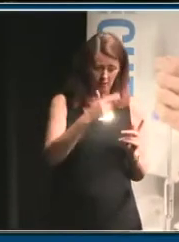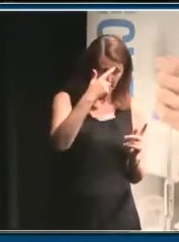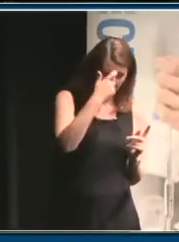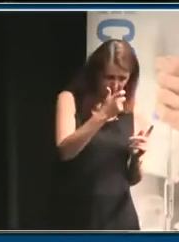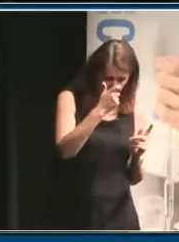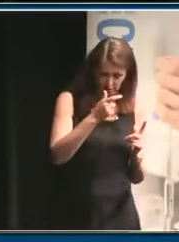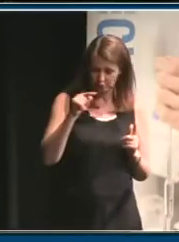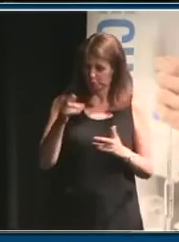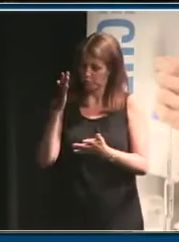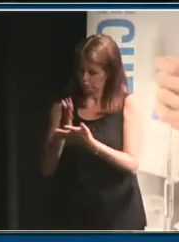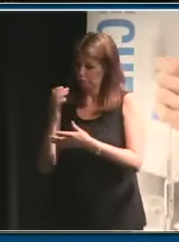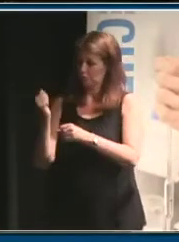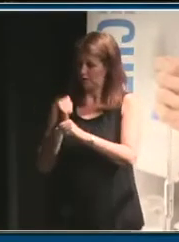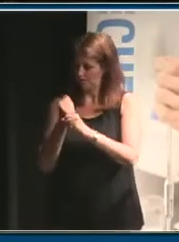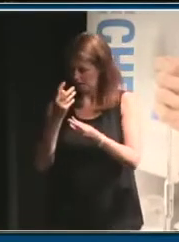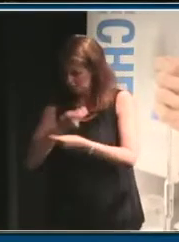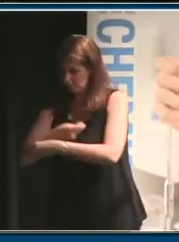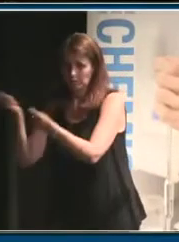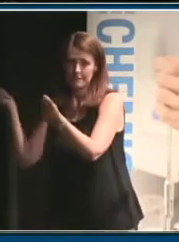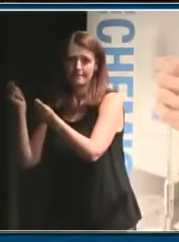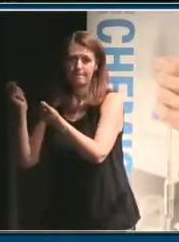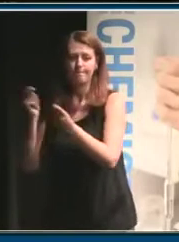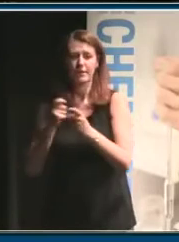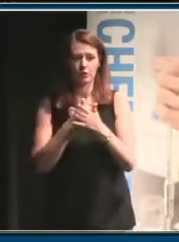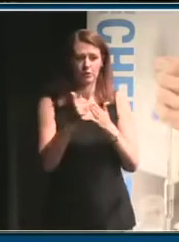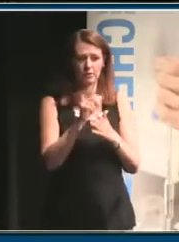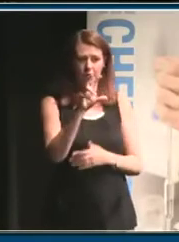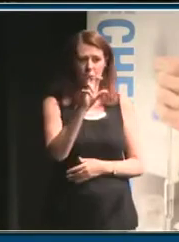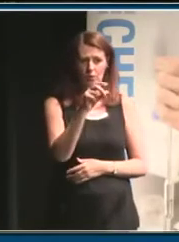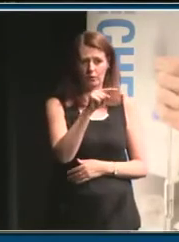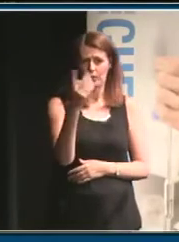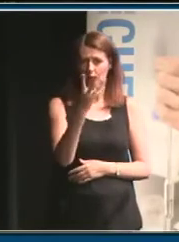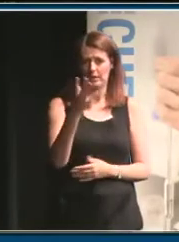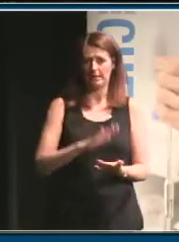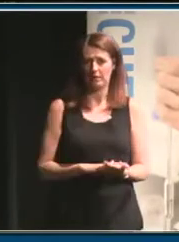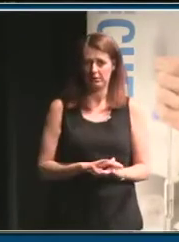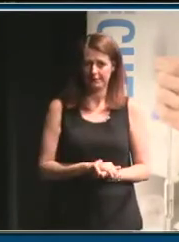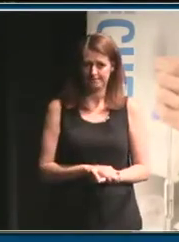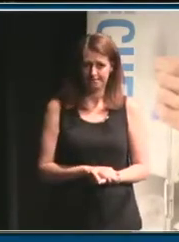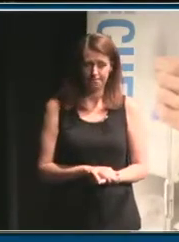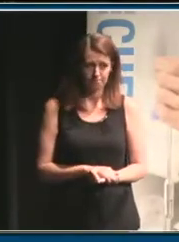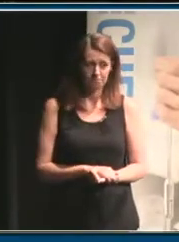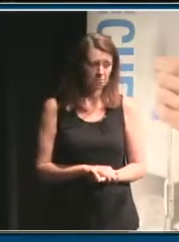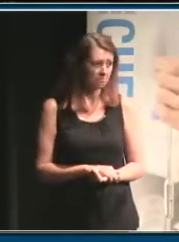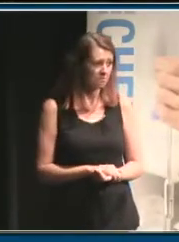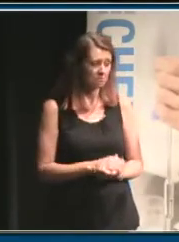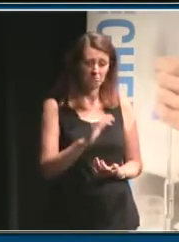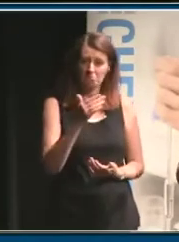to the commercialisation is usually twelve to fourteen months, which is pretty nice cycle time.